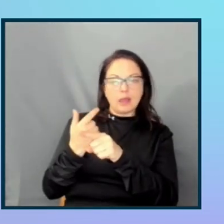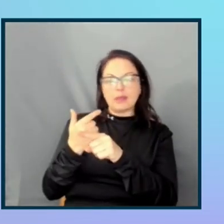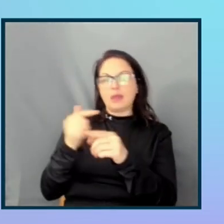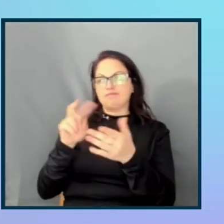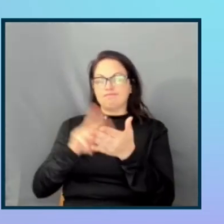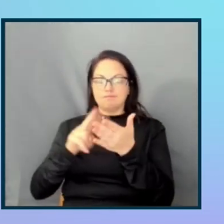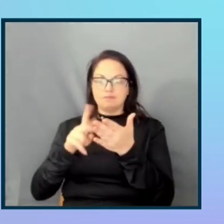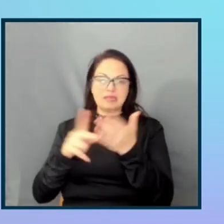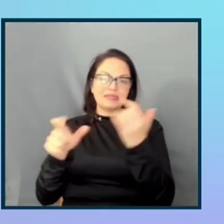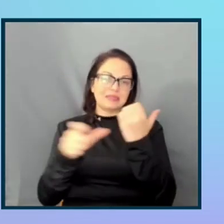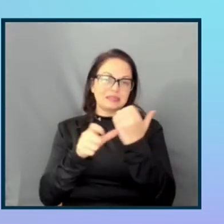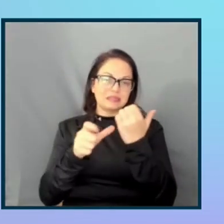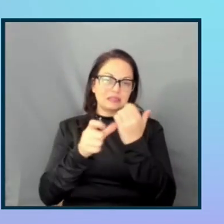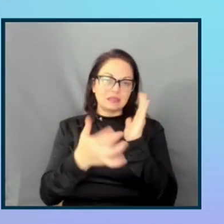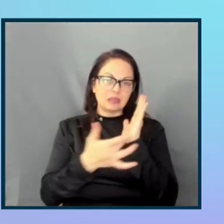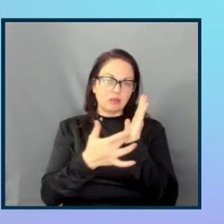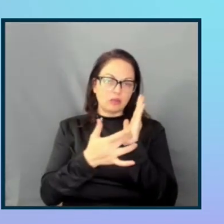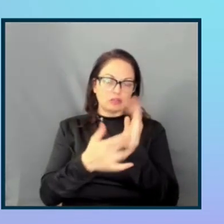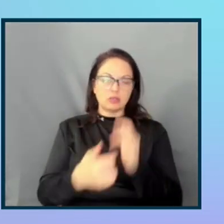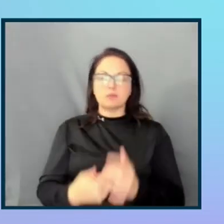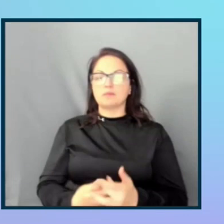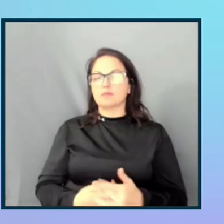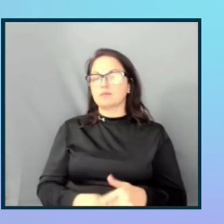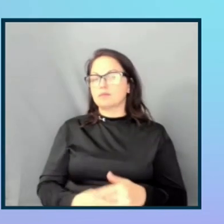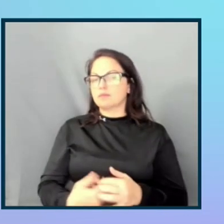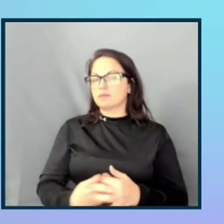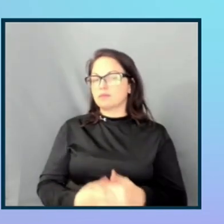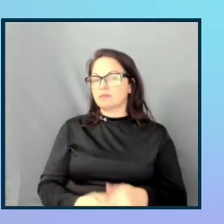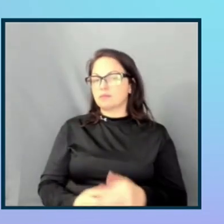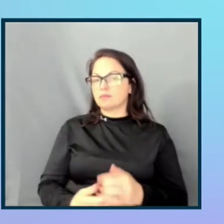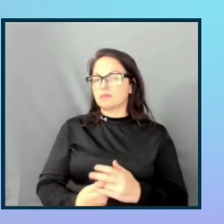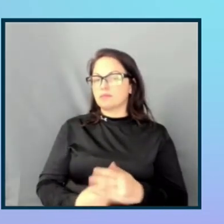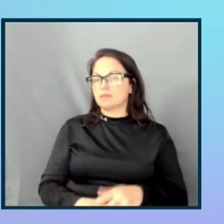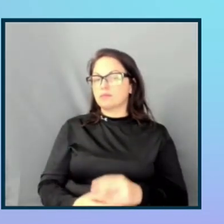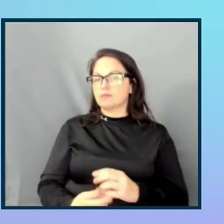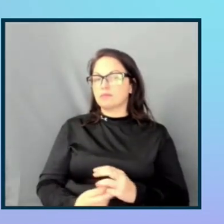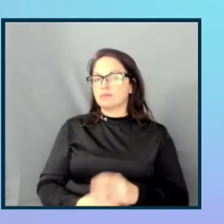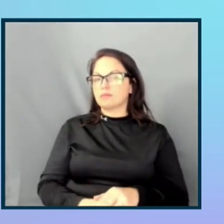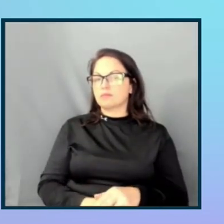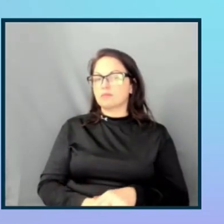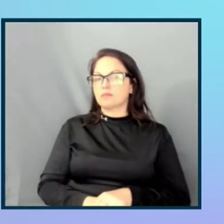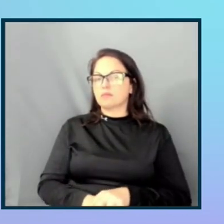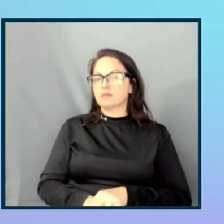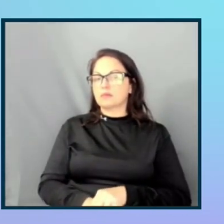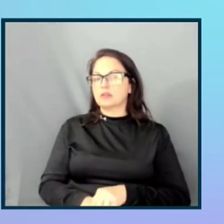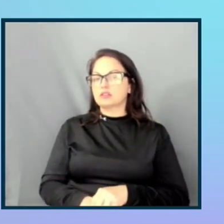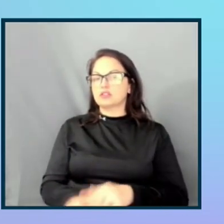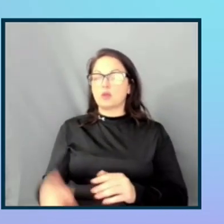On the other hand, am I looking for a decision which... Take somebody like myself with dyscalculia,